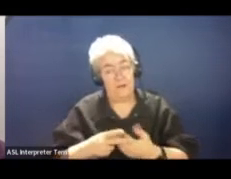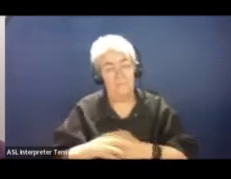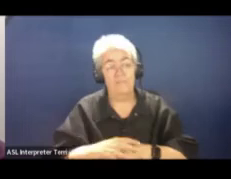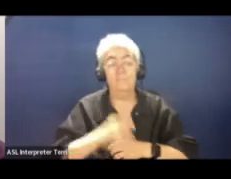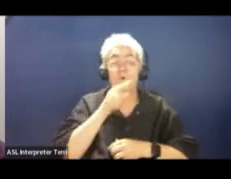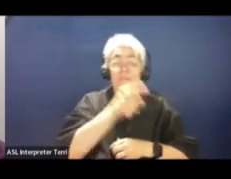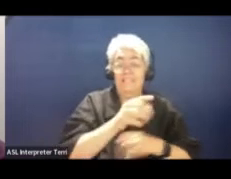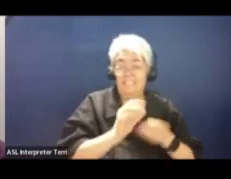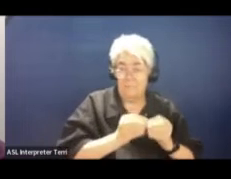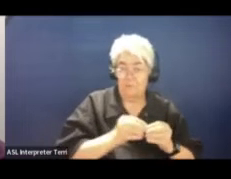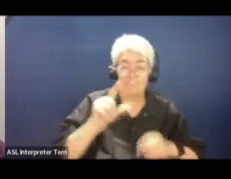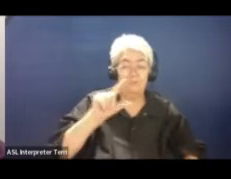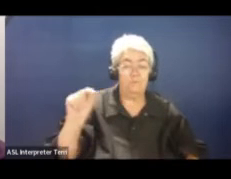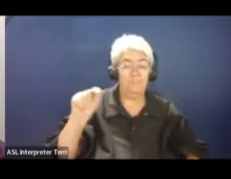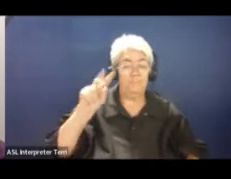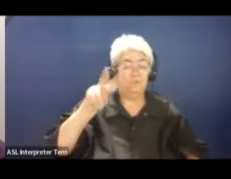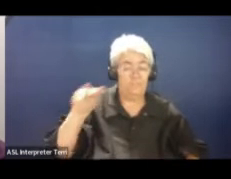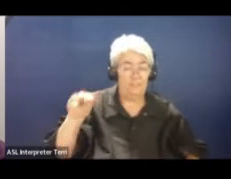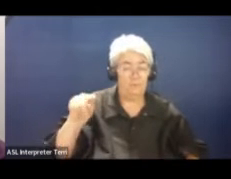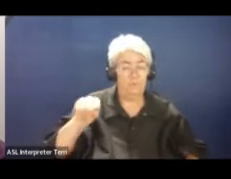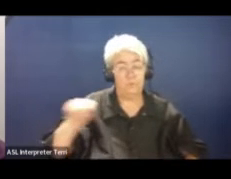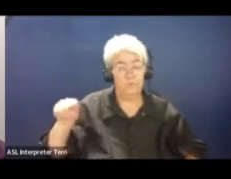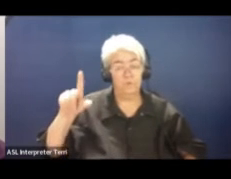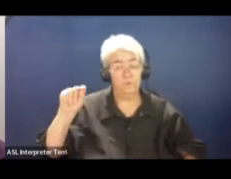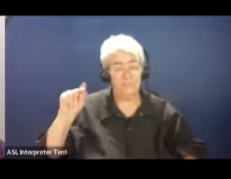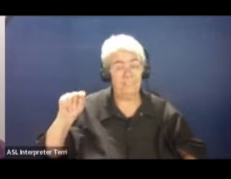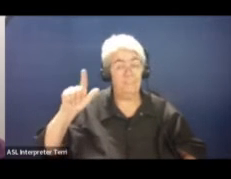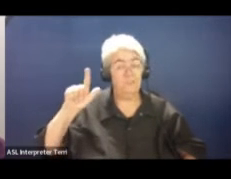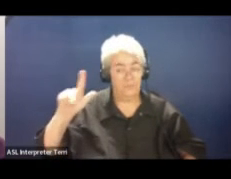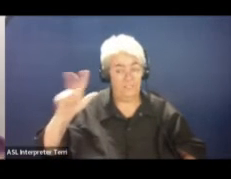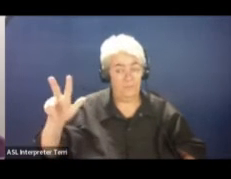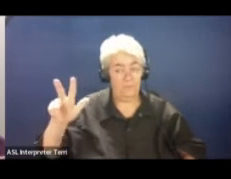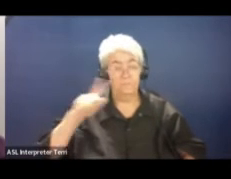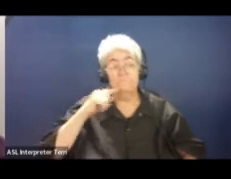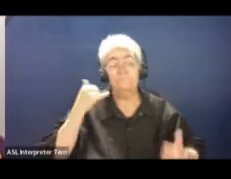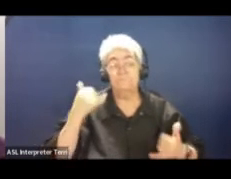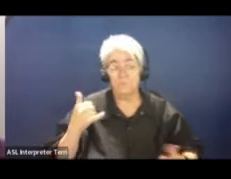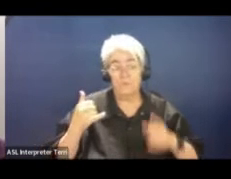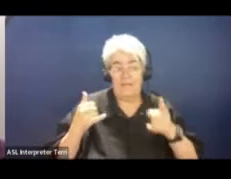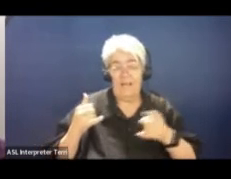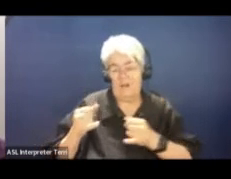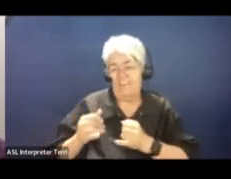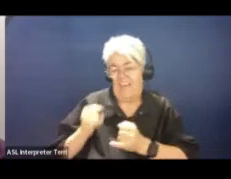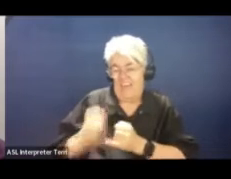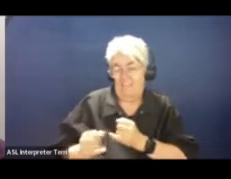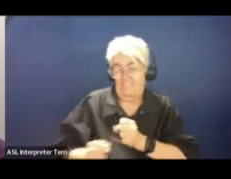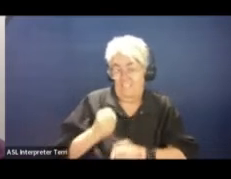from 2022 to 2023. Right now we are at that, at the end of our year report we finished with a